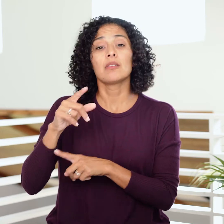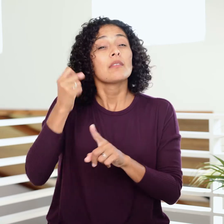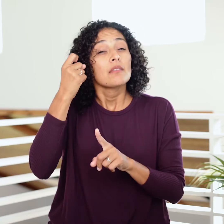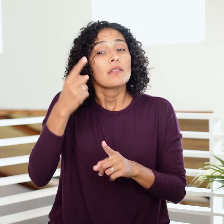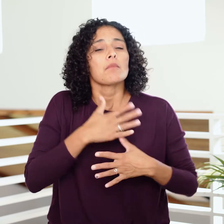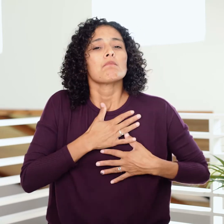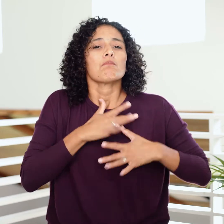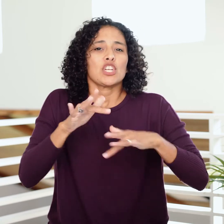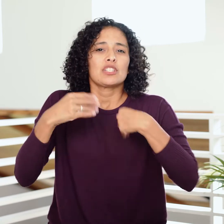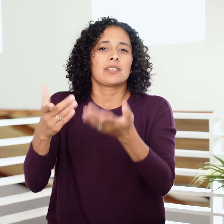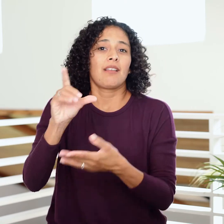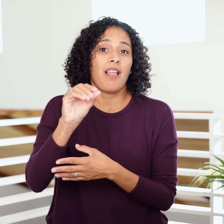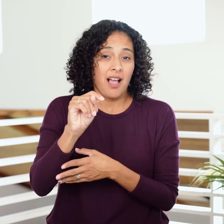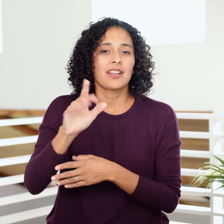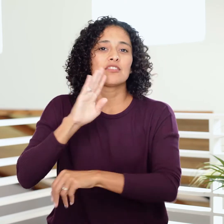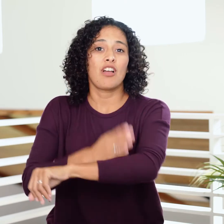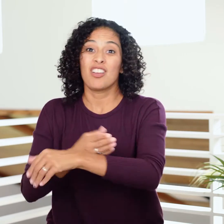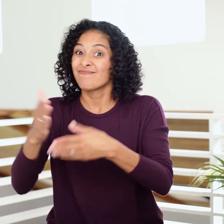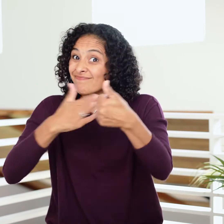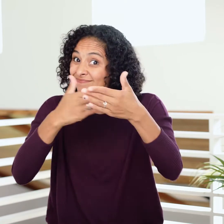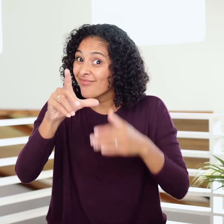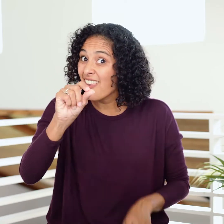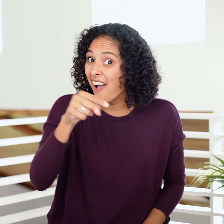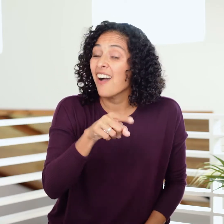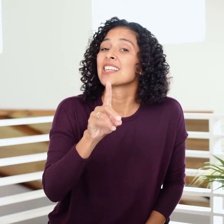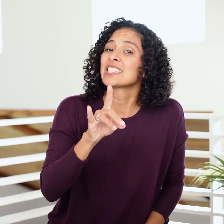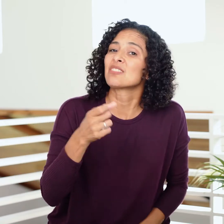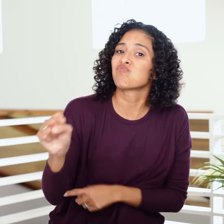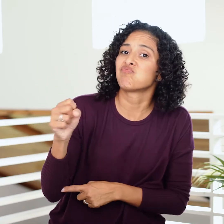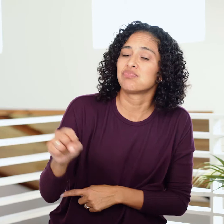but He’s merciful to Lot and his daughters despite his rebellious delays.